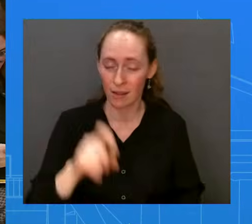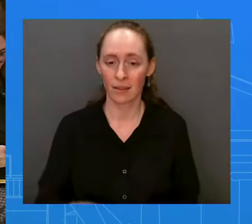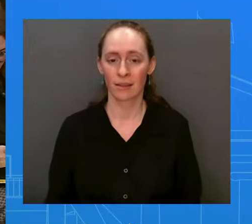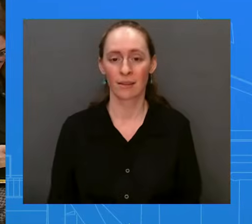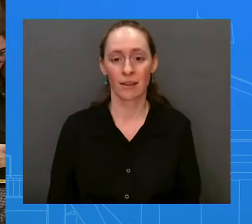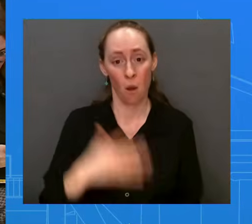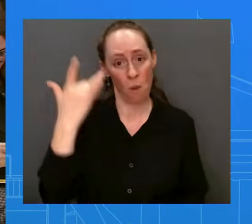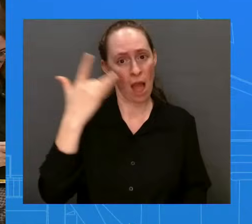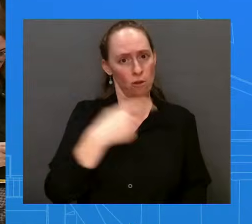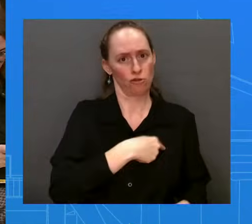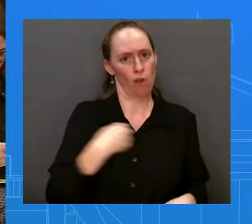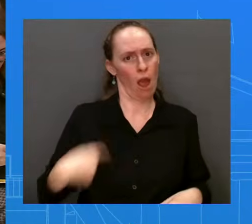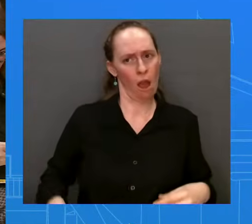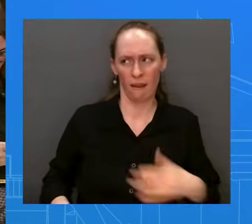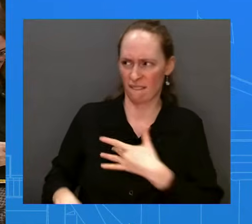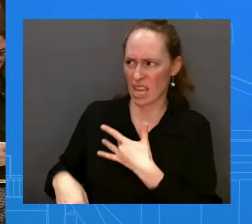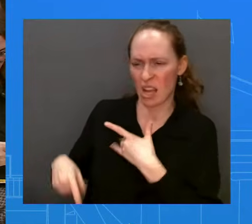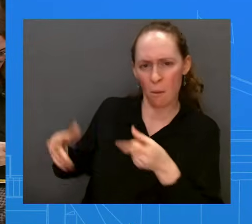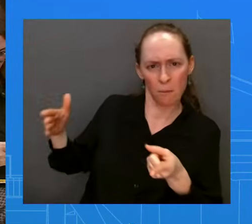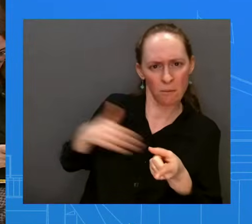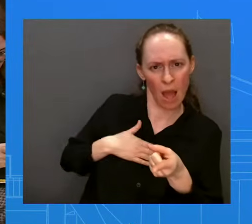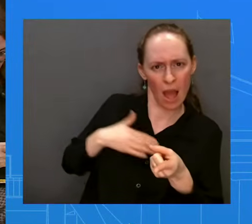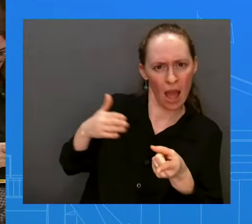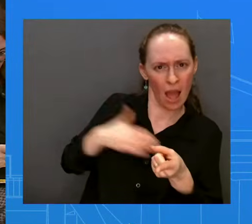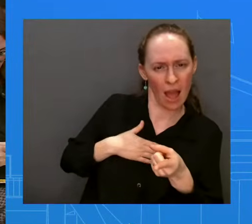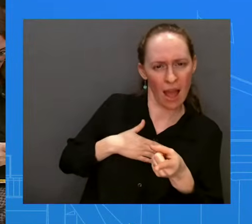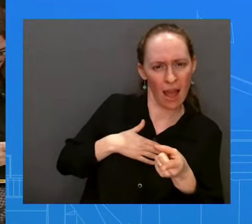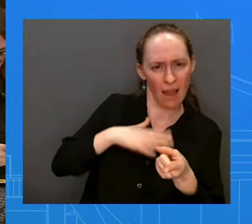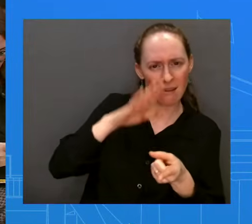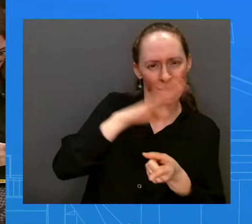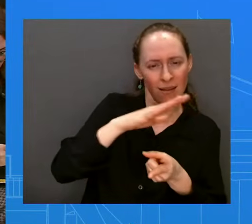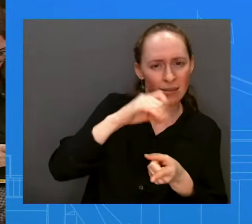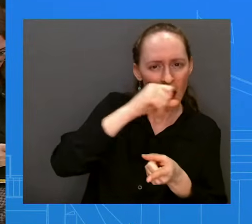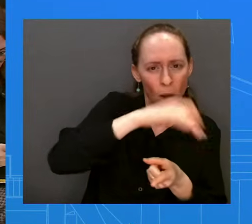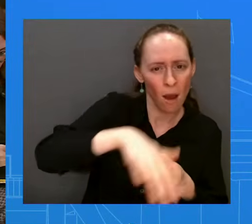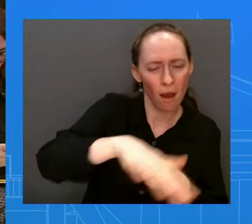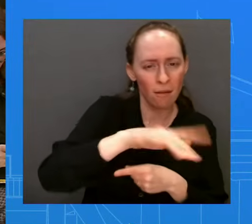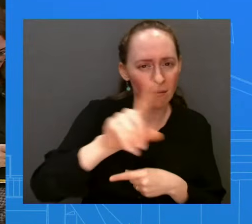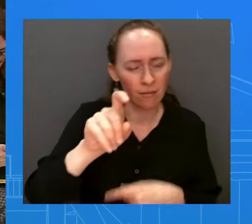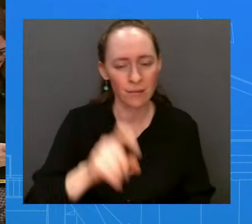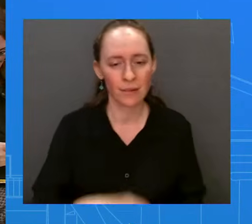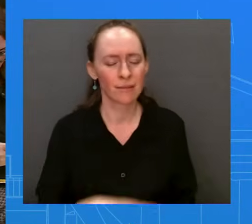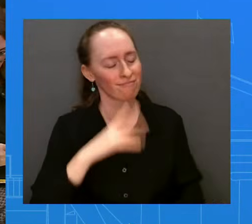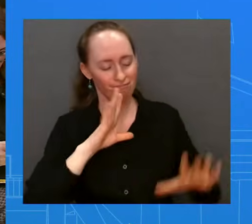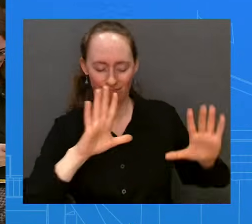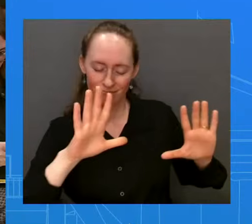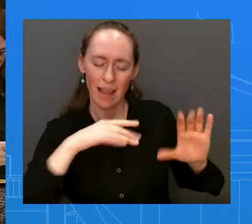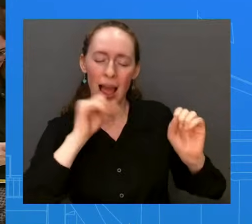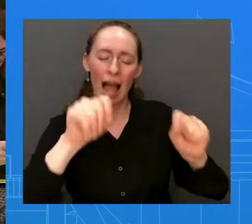is there any new formal approach that's being developed as far as how you're going to deal